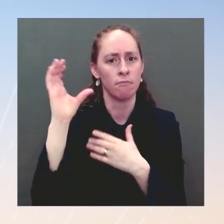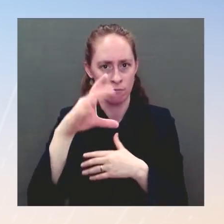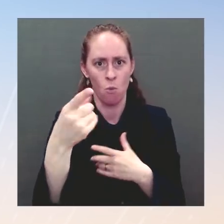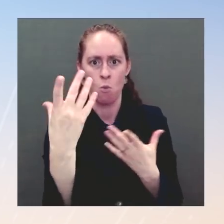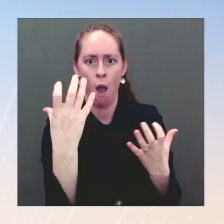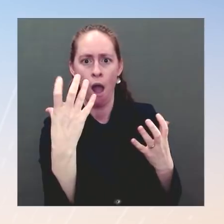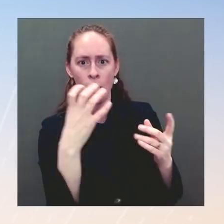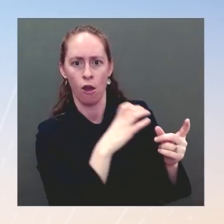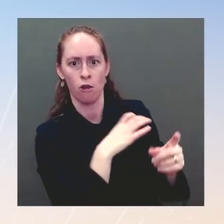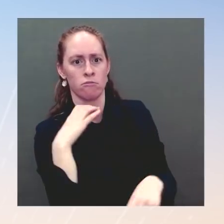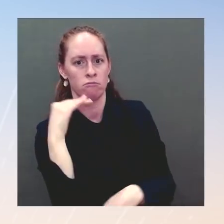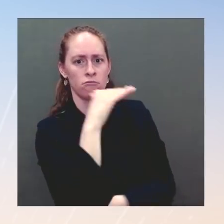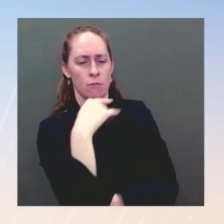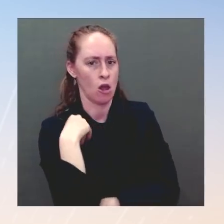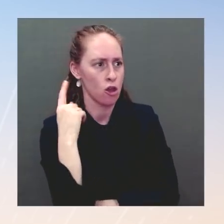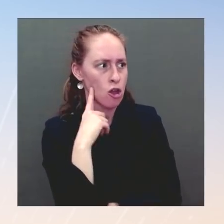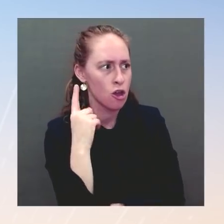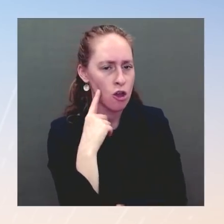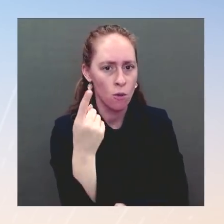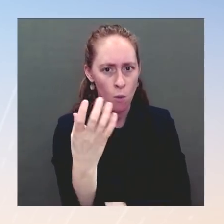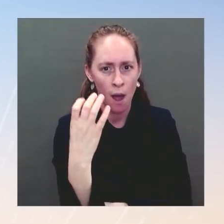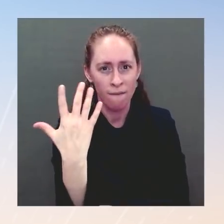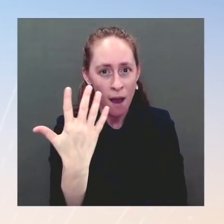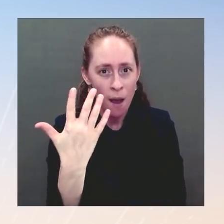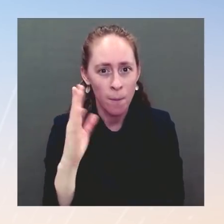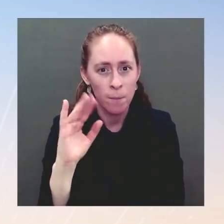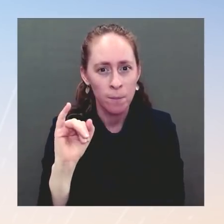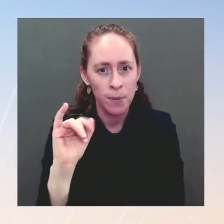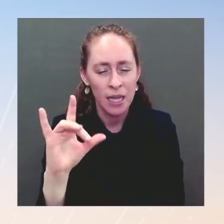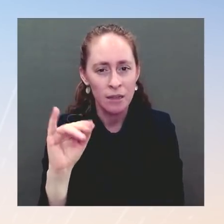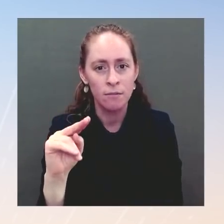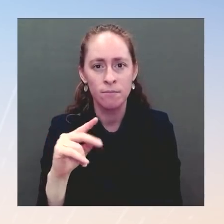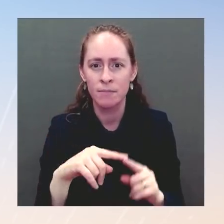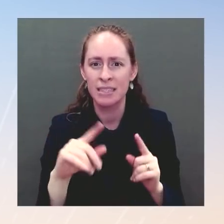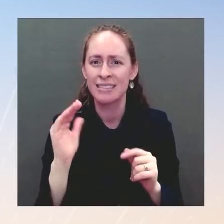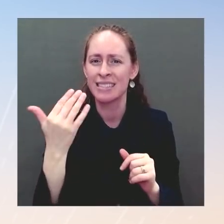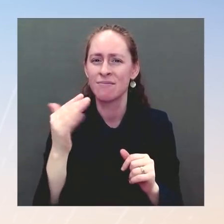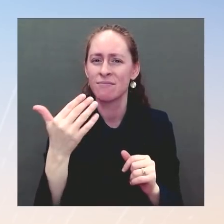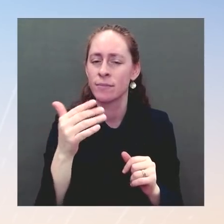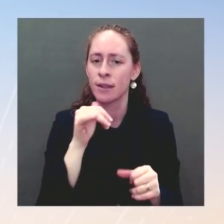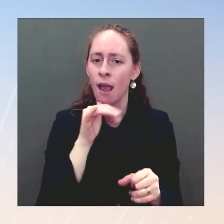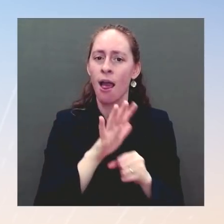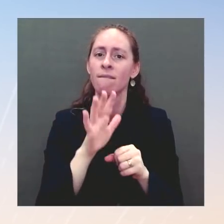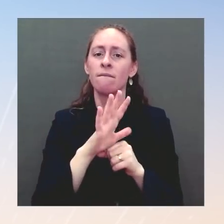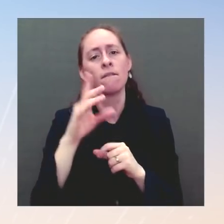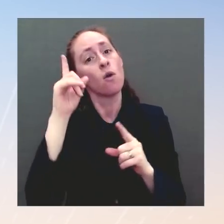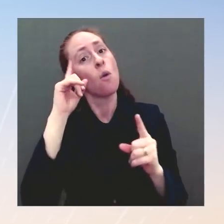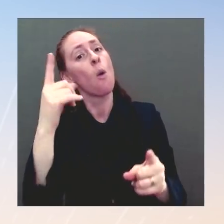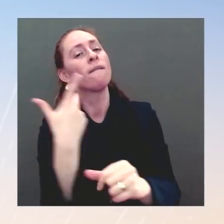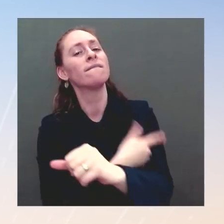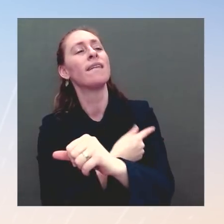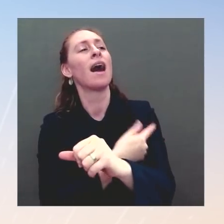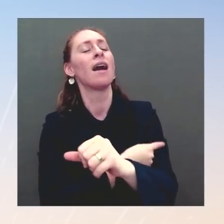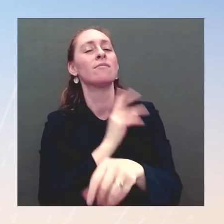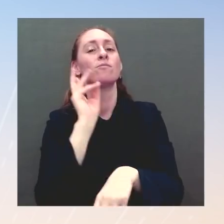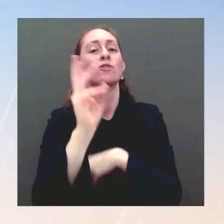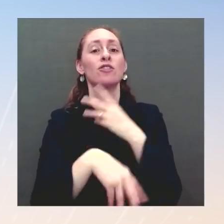is not nearly enough to help vaccinate the world, as well as to stop new variants from, you know, attacking the U.S. as well. Ms. Psaki: Well, I don't --